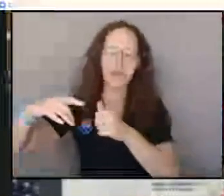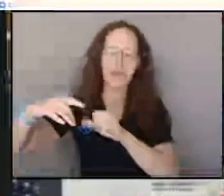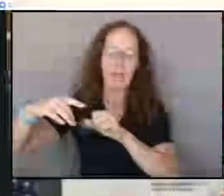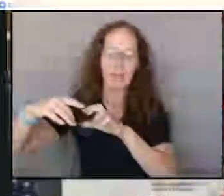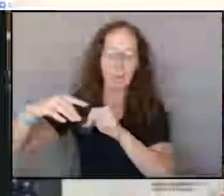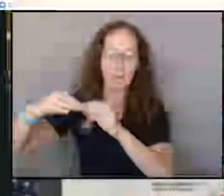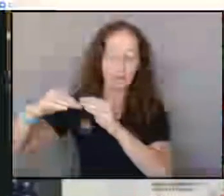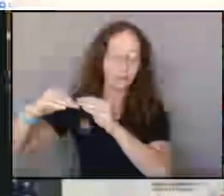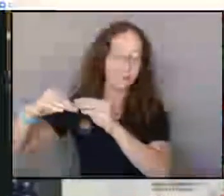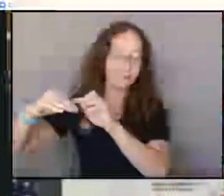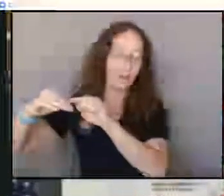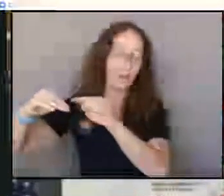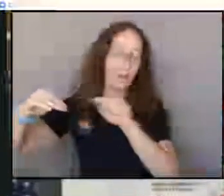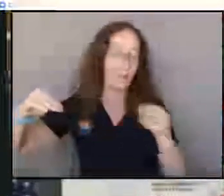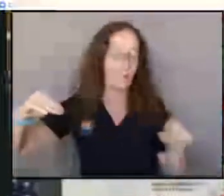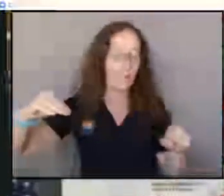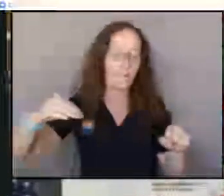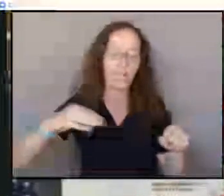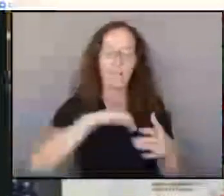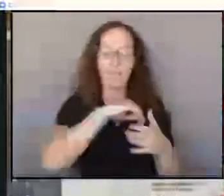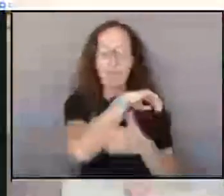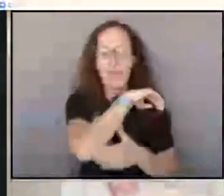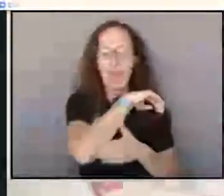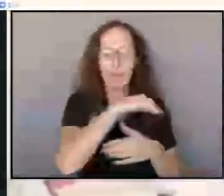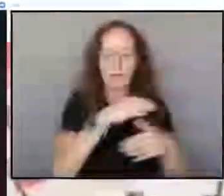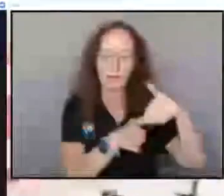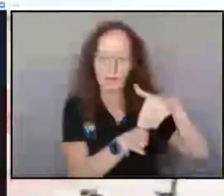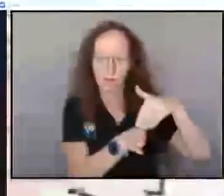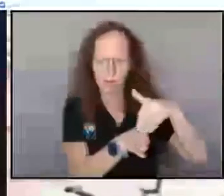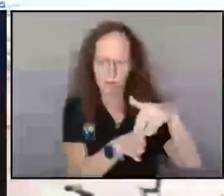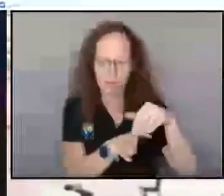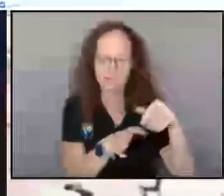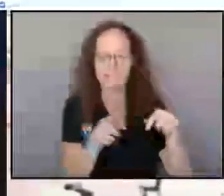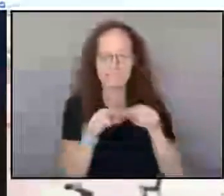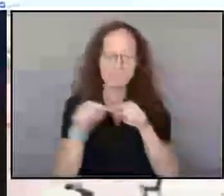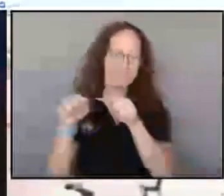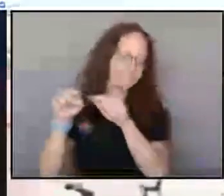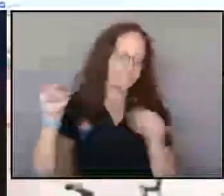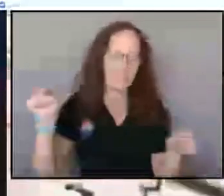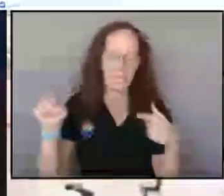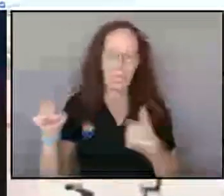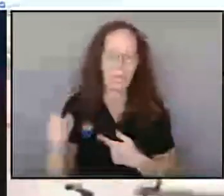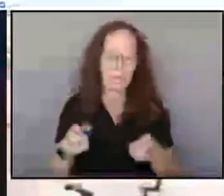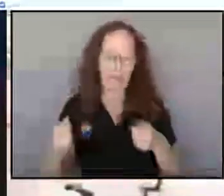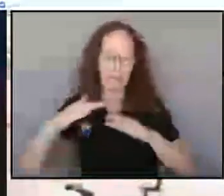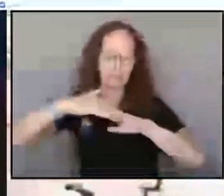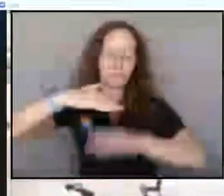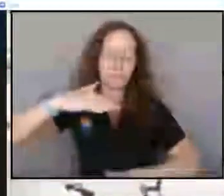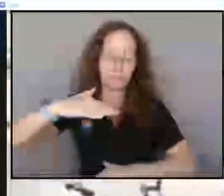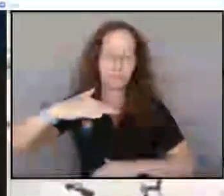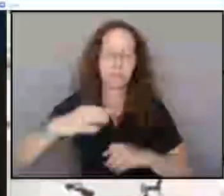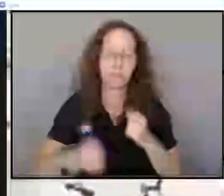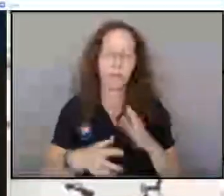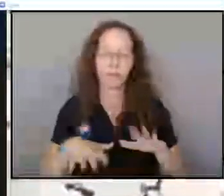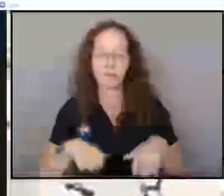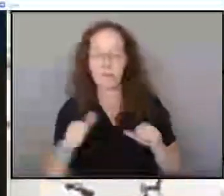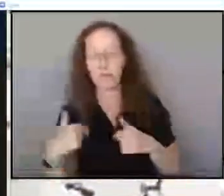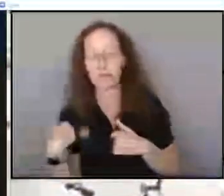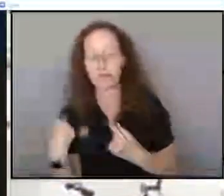ACROSS ON THE COUNTY BOUNDARY. SO WE HAVE MANAGEMENT OF THIS FIRE AND WE HAVE A FEW DAYS LEFT.